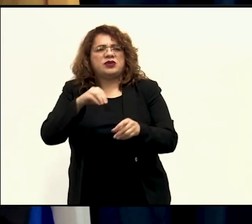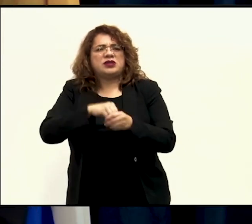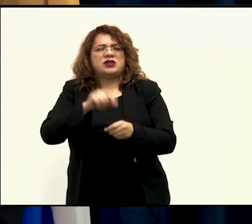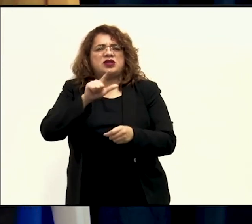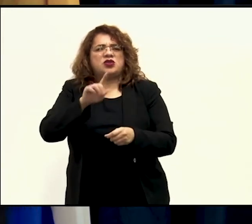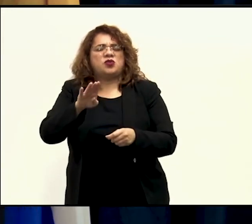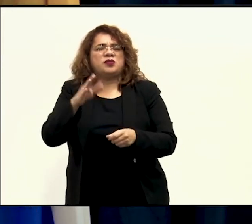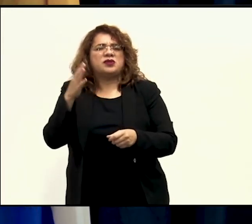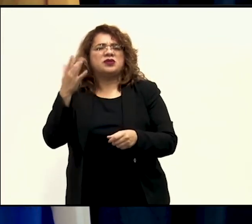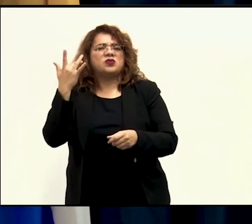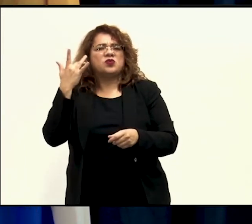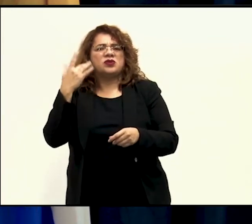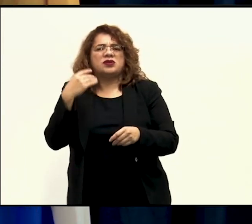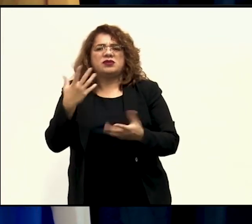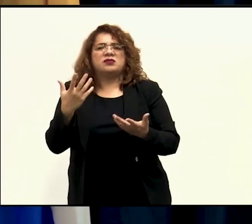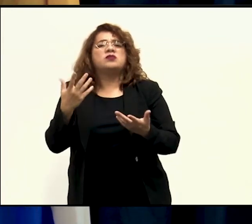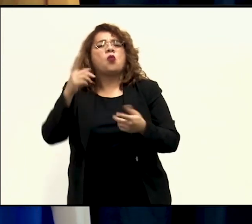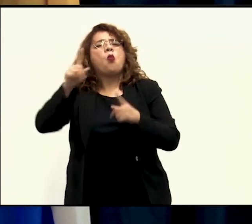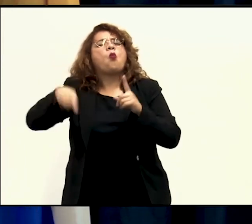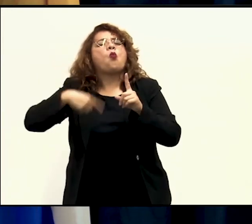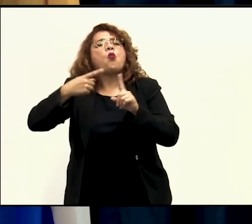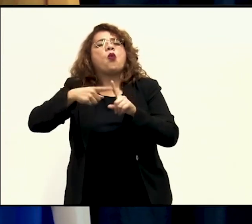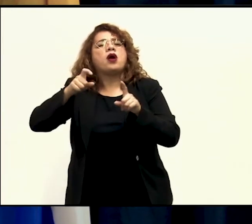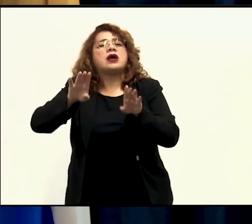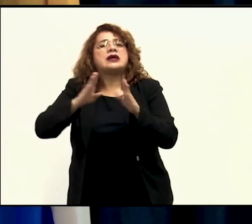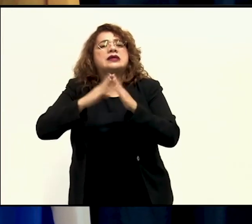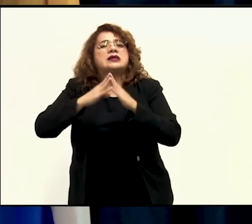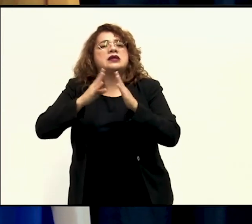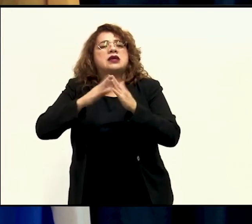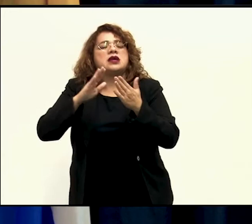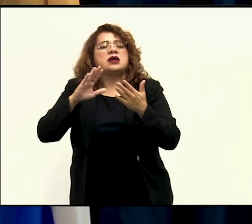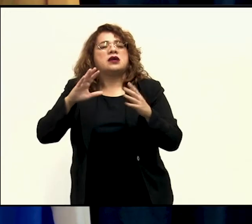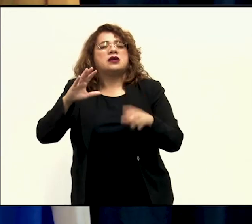And when will the city announce that the city council meetings will resume in person with